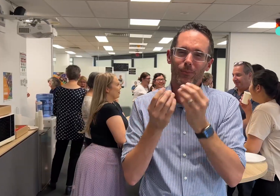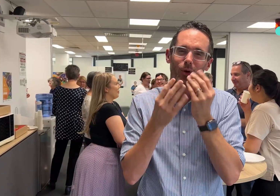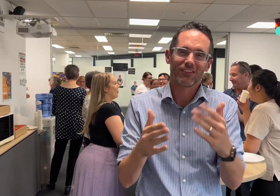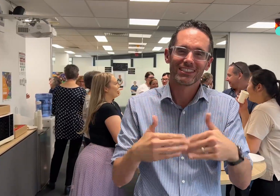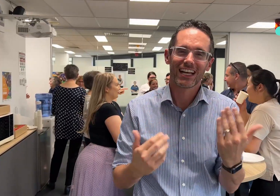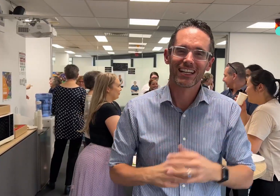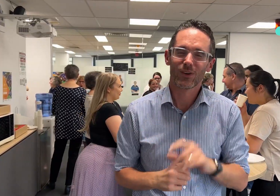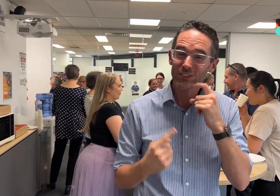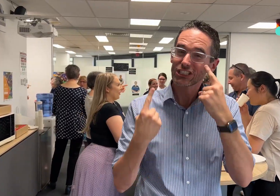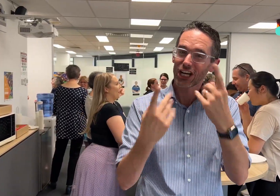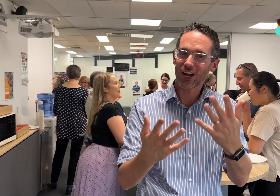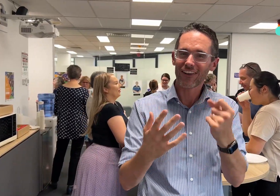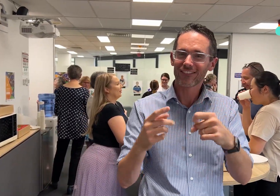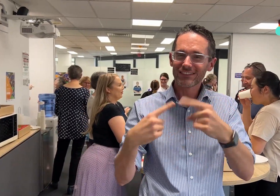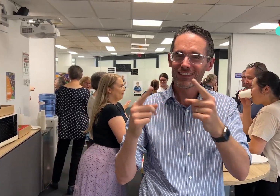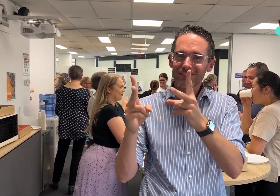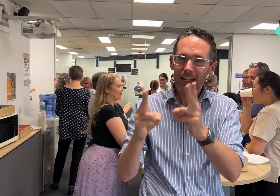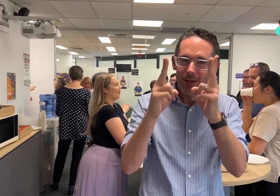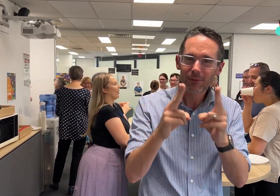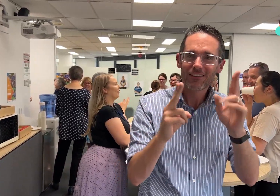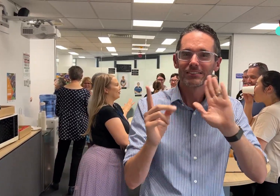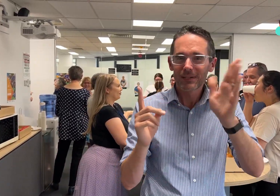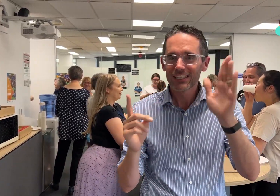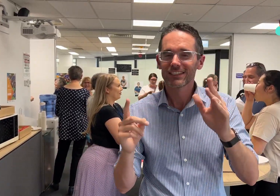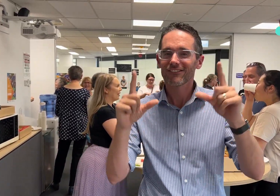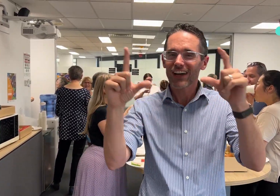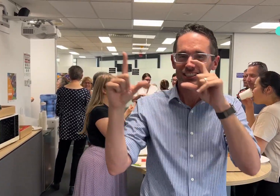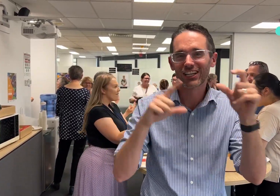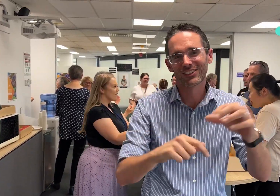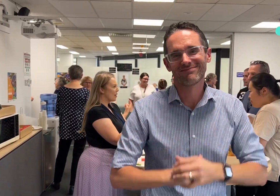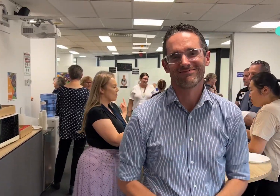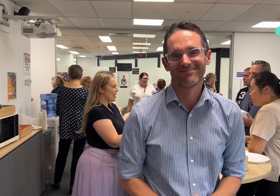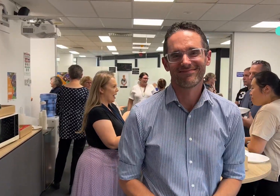a beautiful day. I'll show you some different videos, speeches and photos from today.